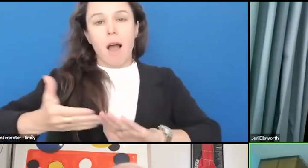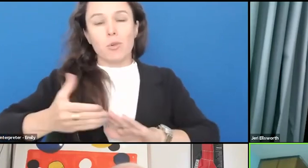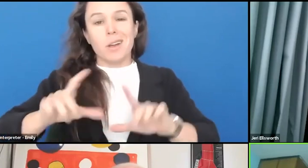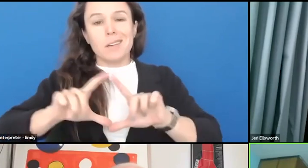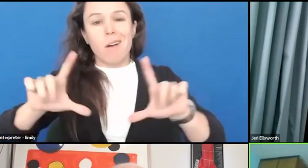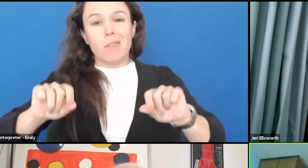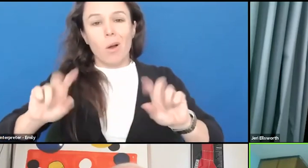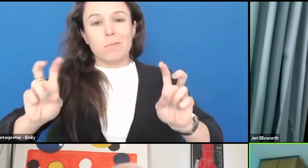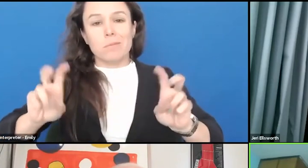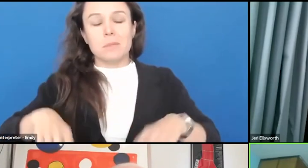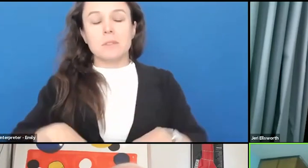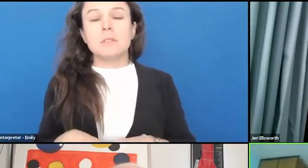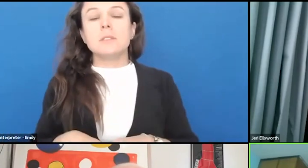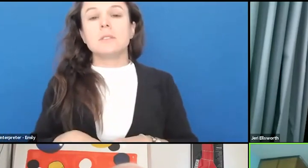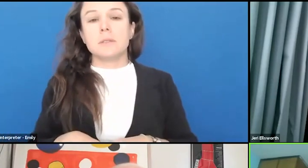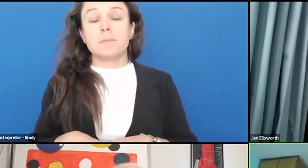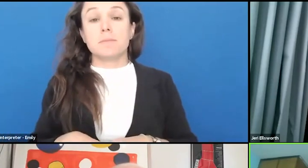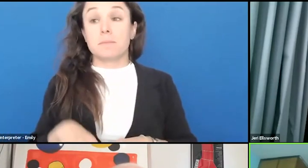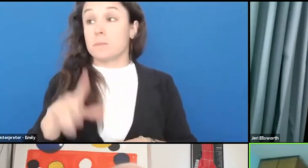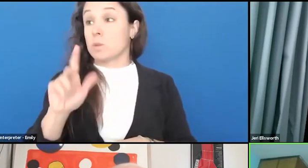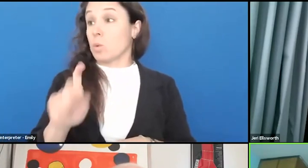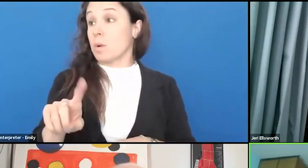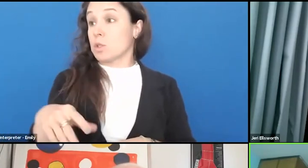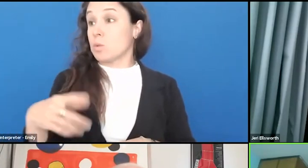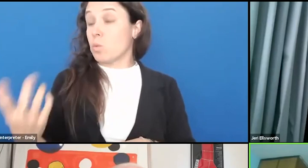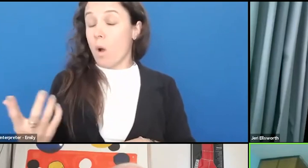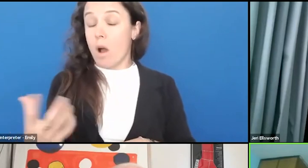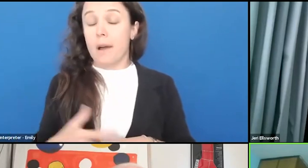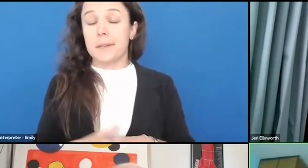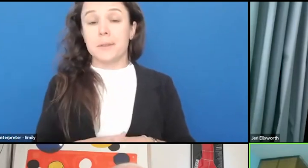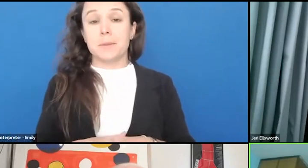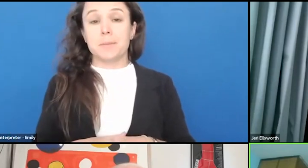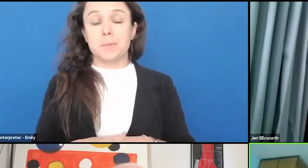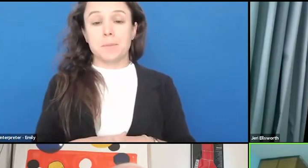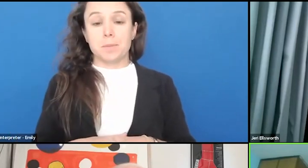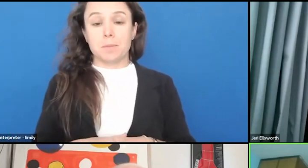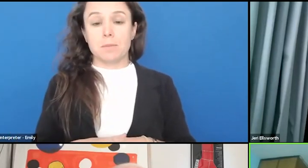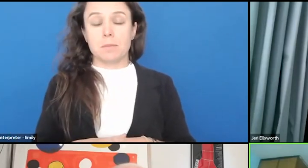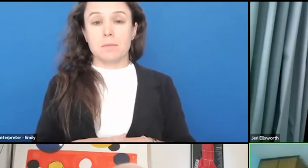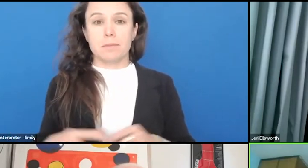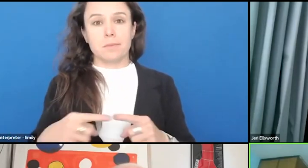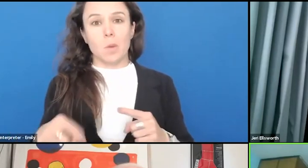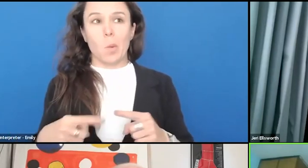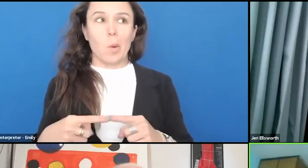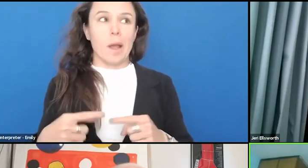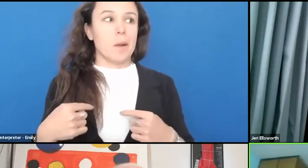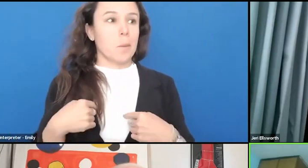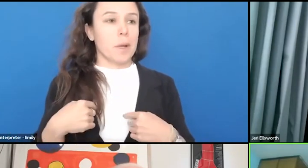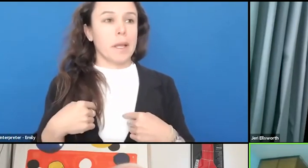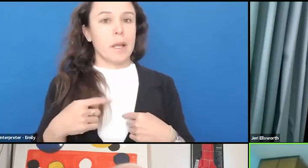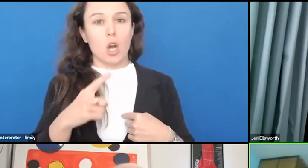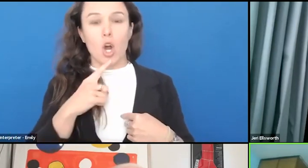I guess the question you know becomes sometimes when we are this car and this pedestrianists call